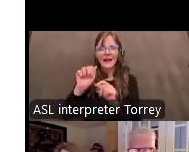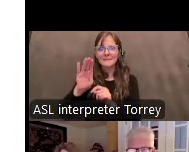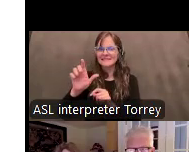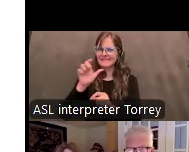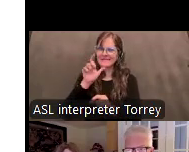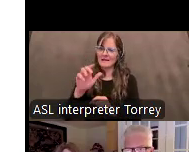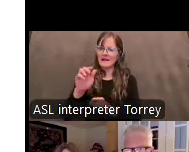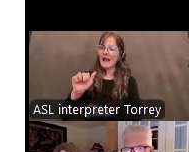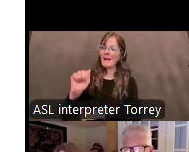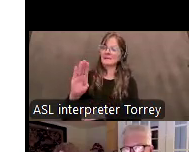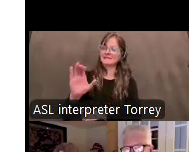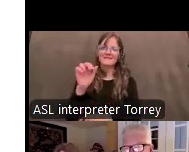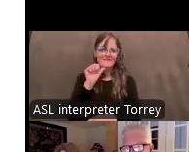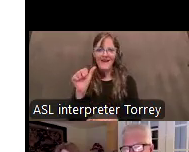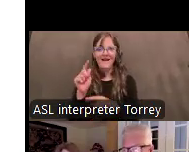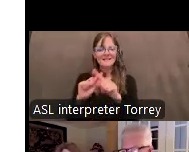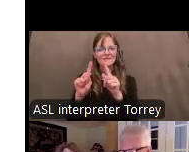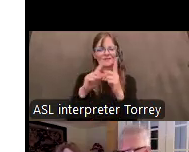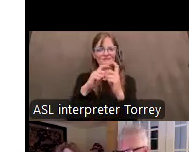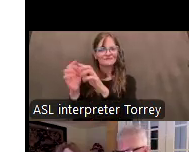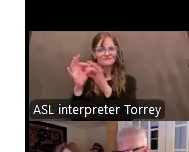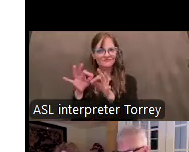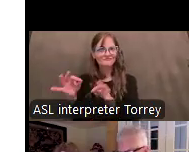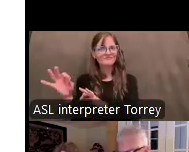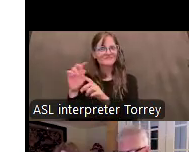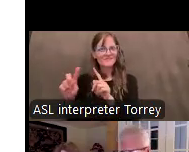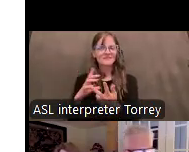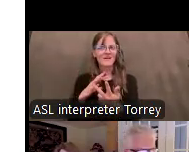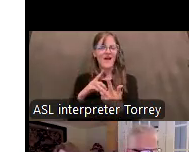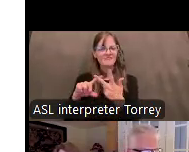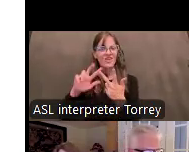which I mentioned before and relevancy that